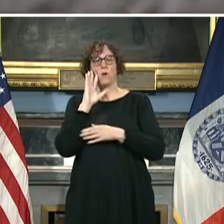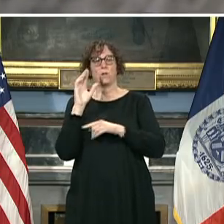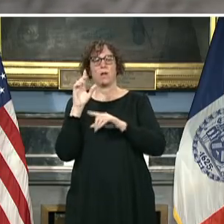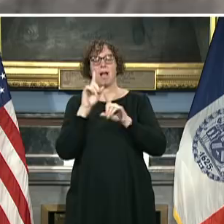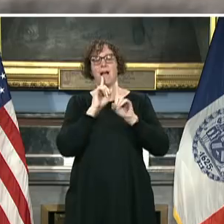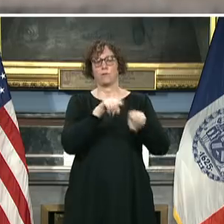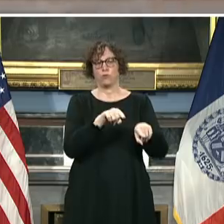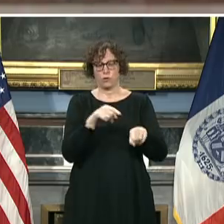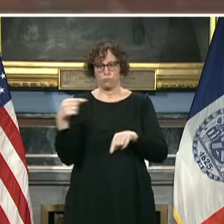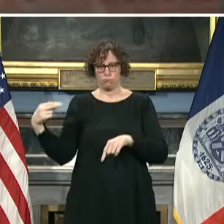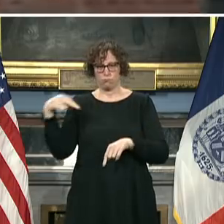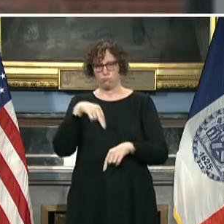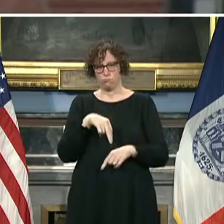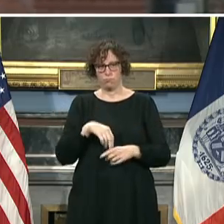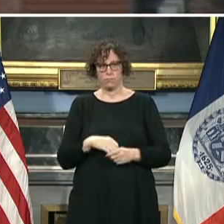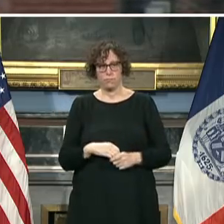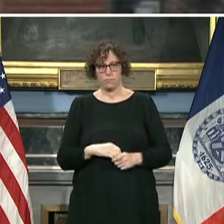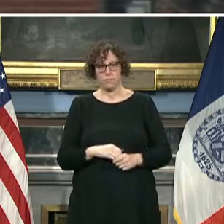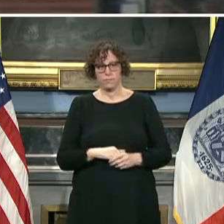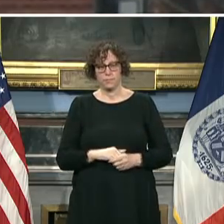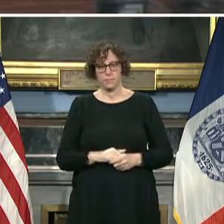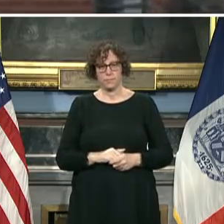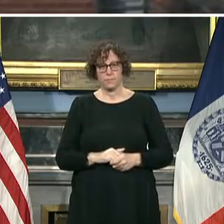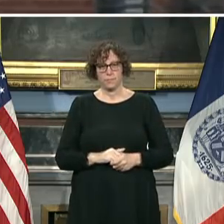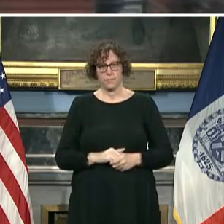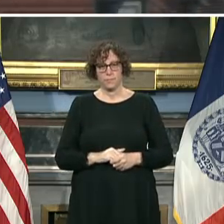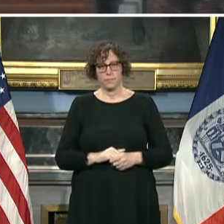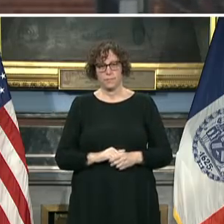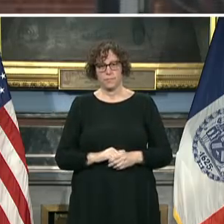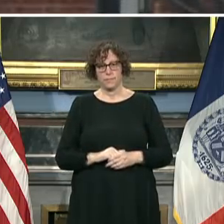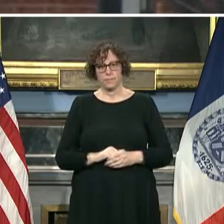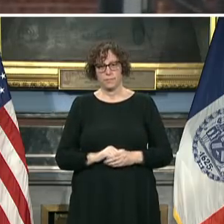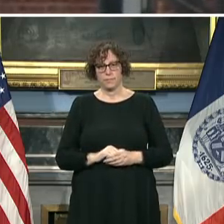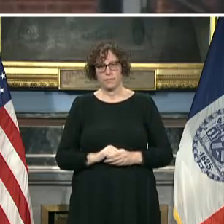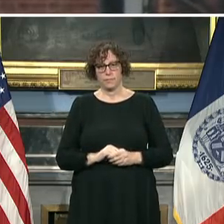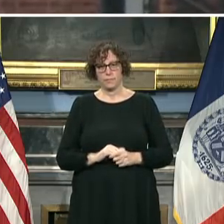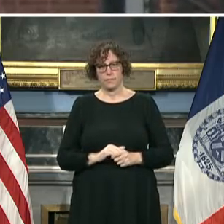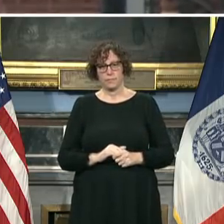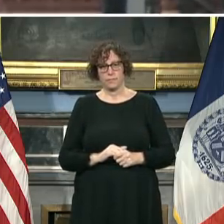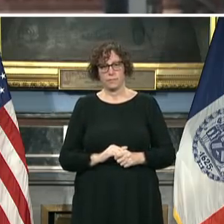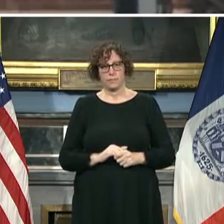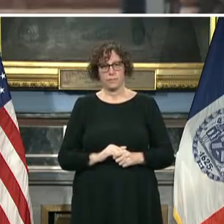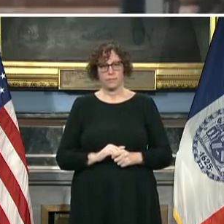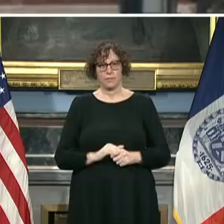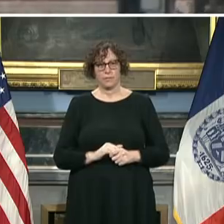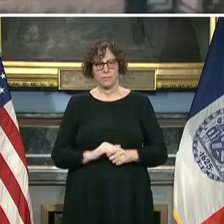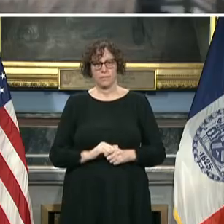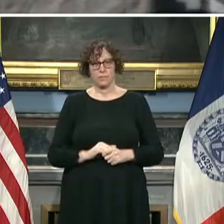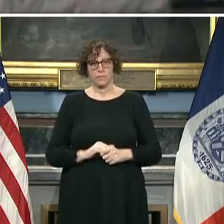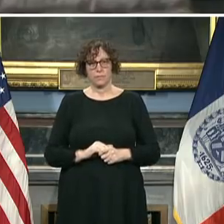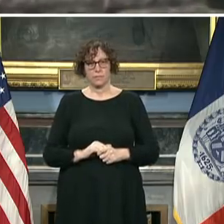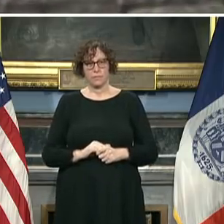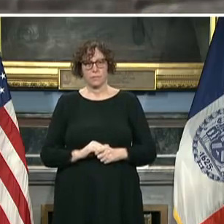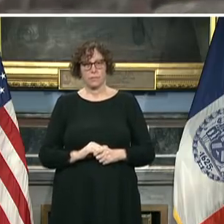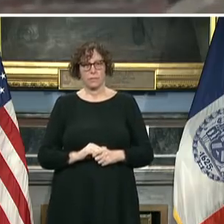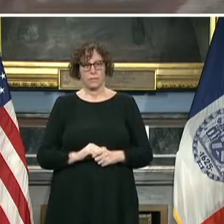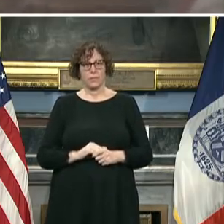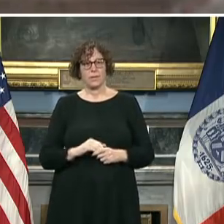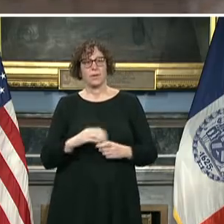LET ME GET THE DOCTOR TO COME OVER AND ADDRESS